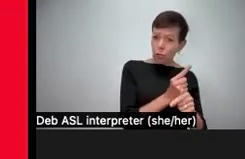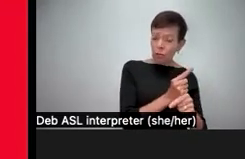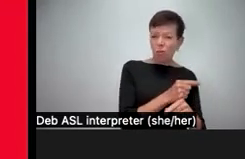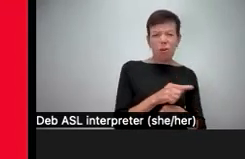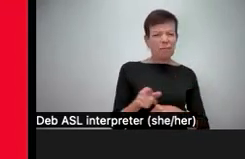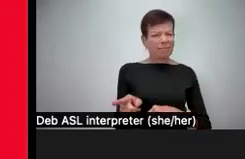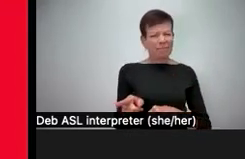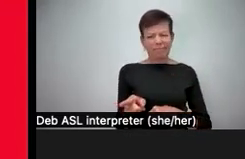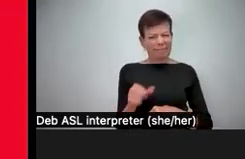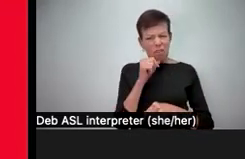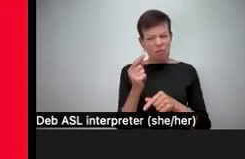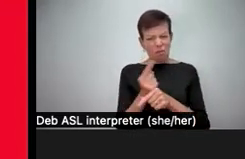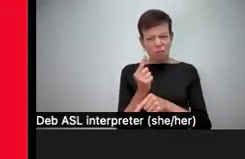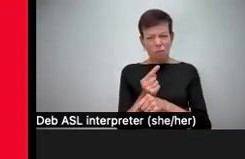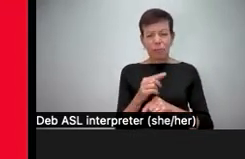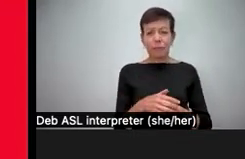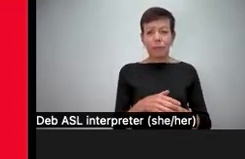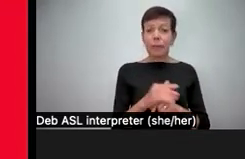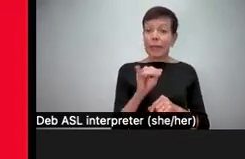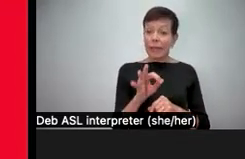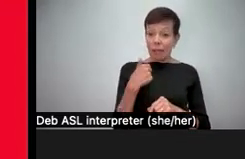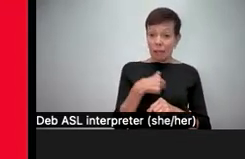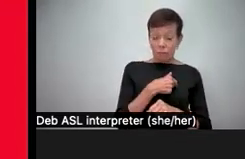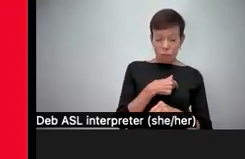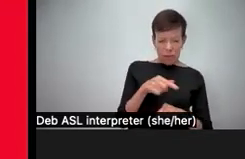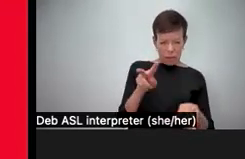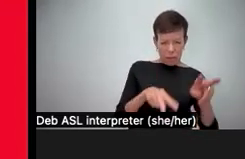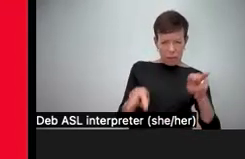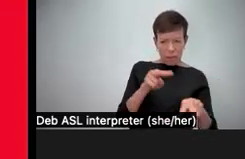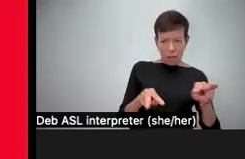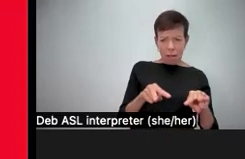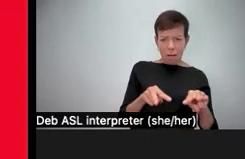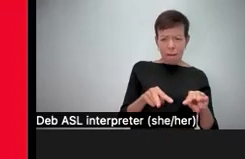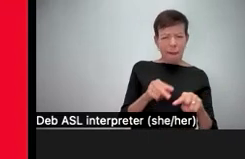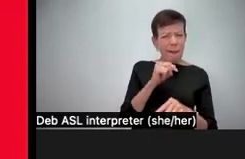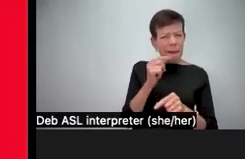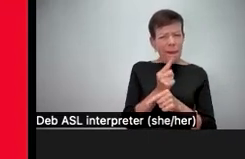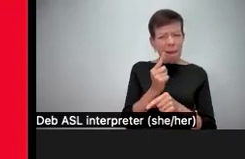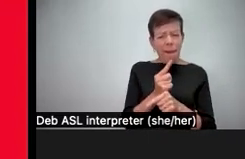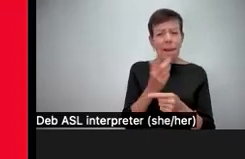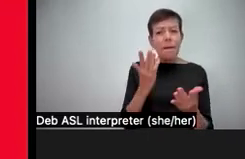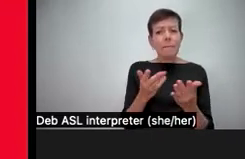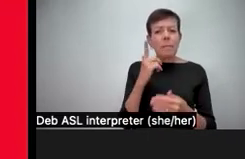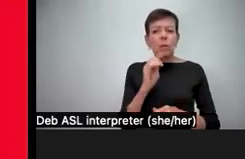inappropriate for the type of artwork proposed, we might come back to you and say, hey, you guys need